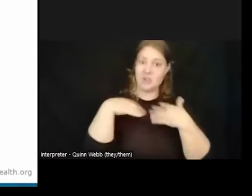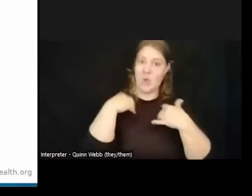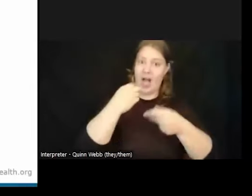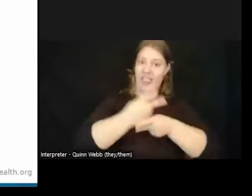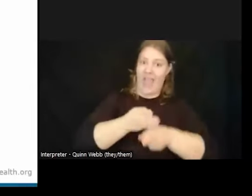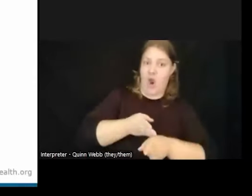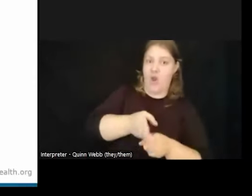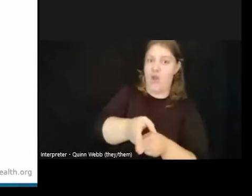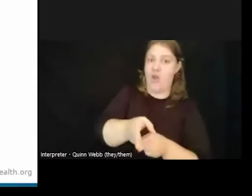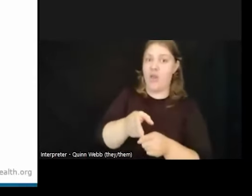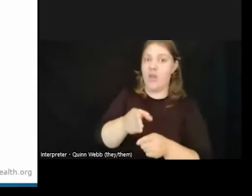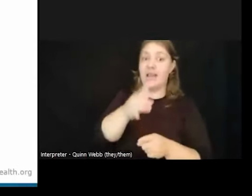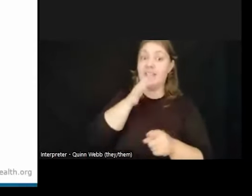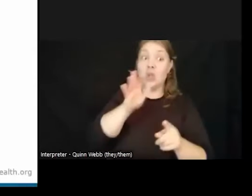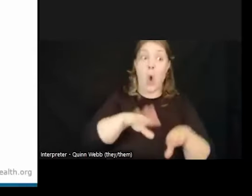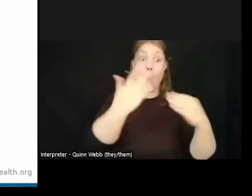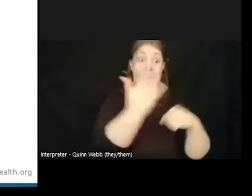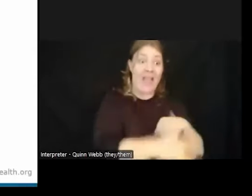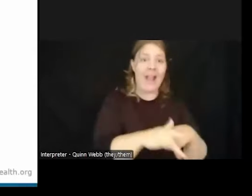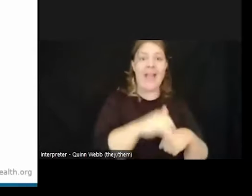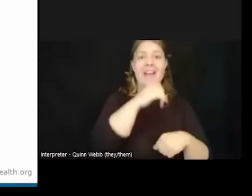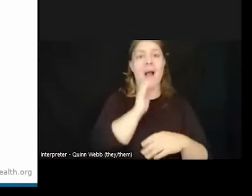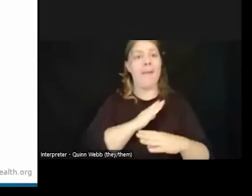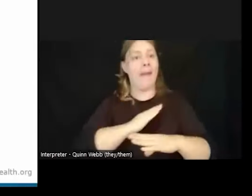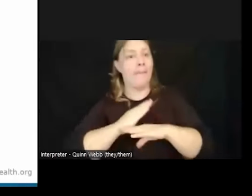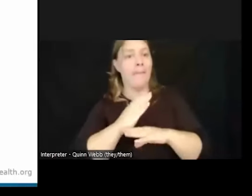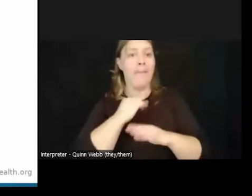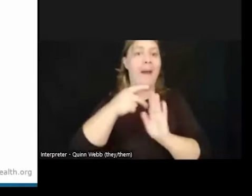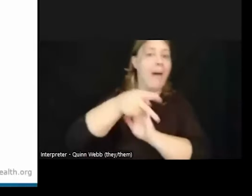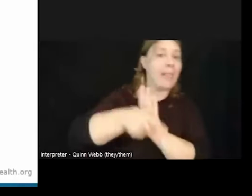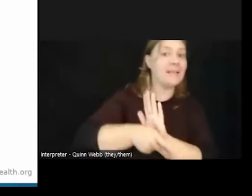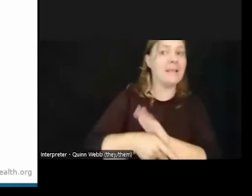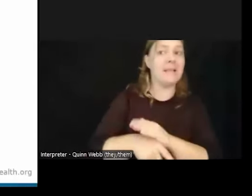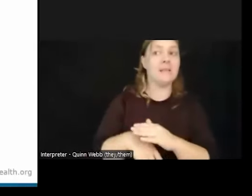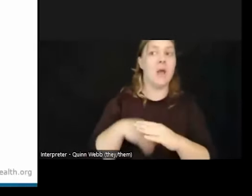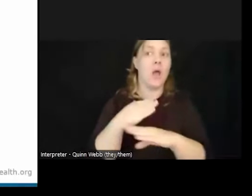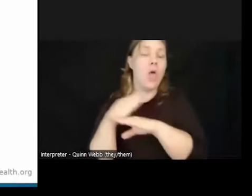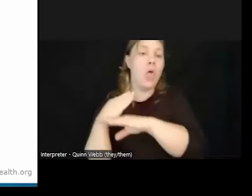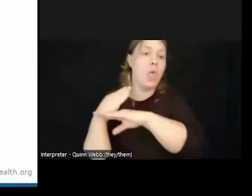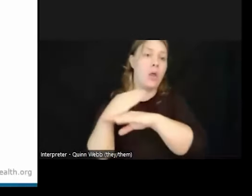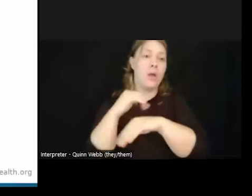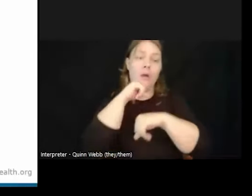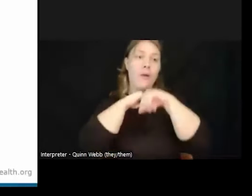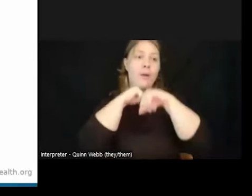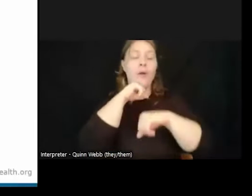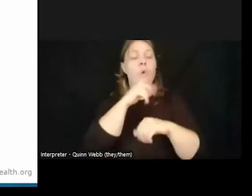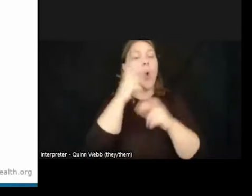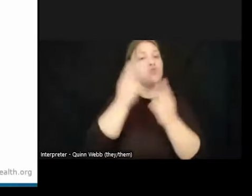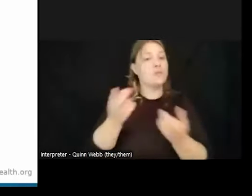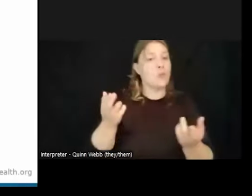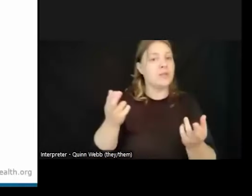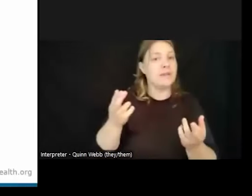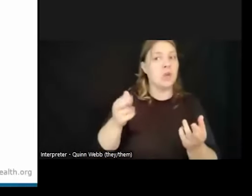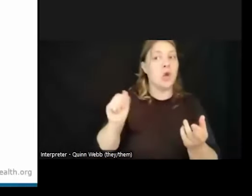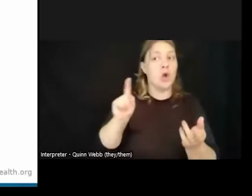by policies by obstacles um or by resources that could have otherwise pushed more individuals